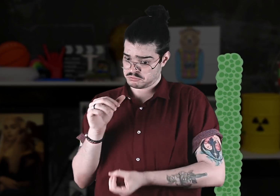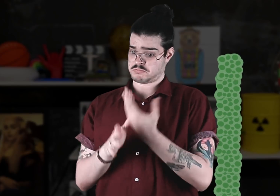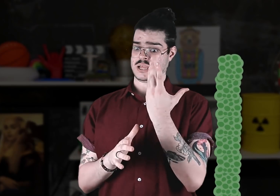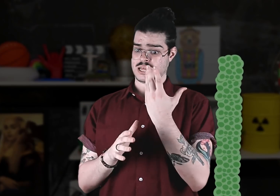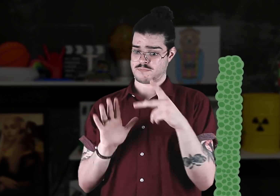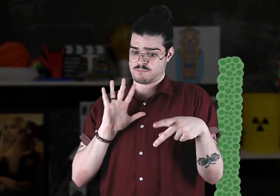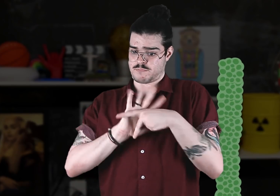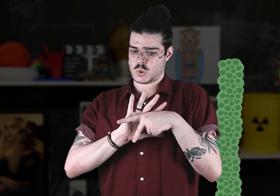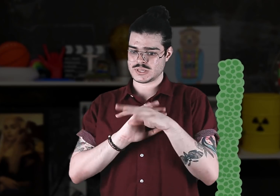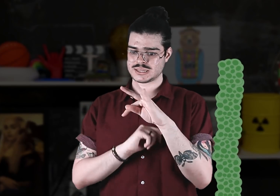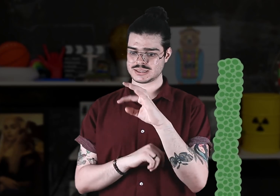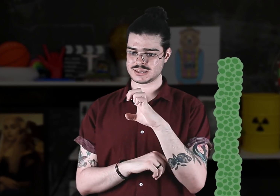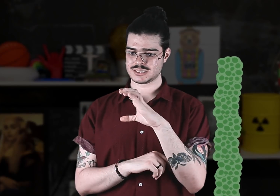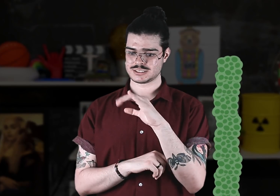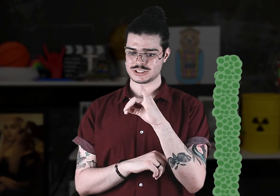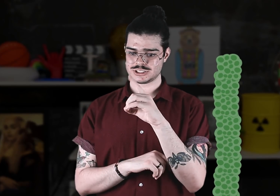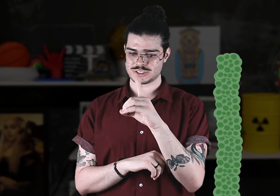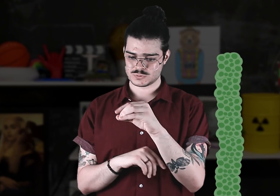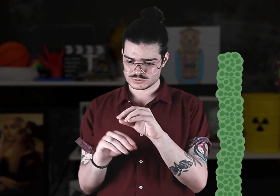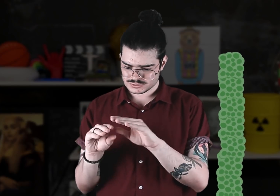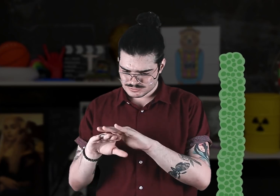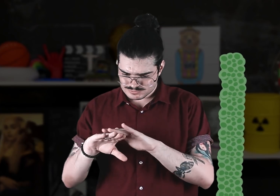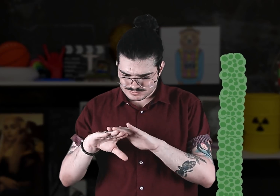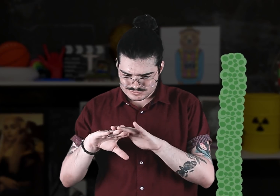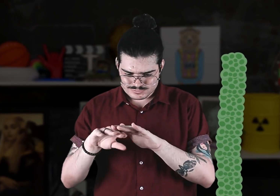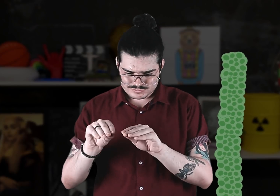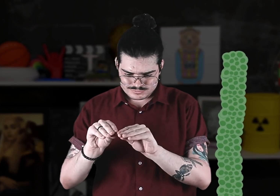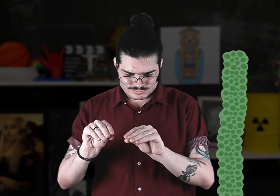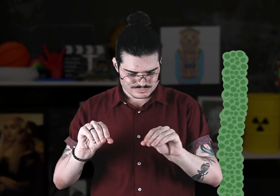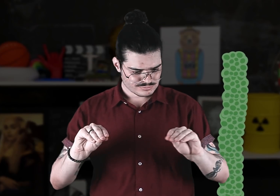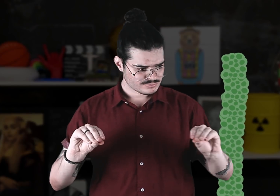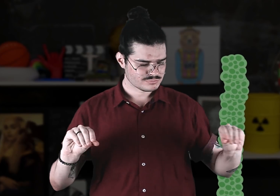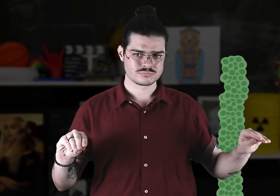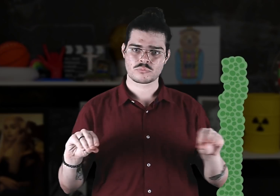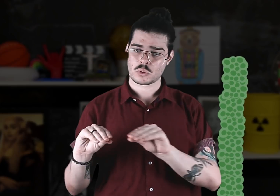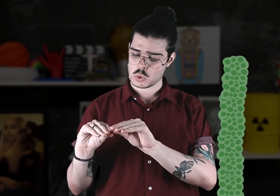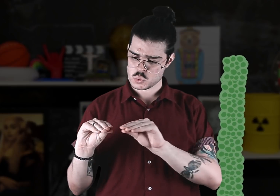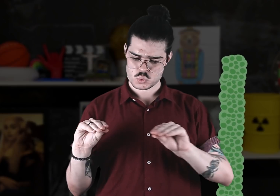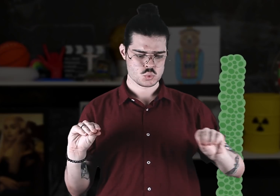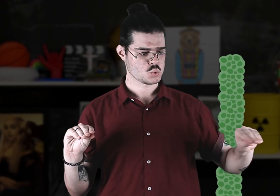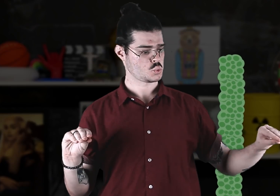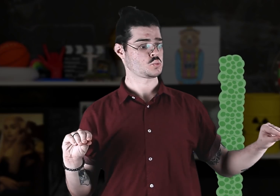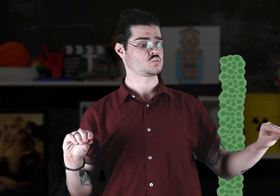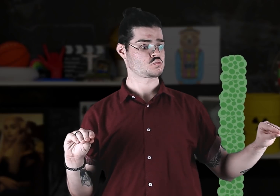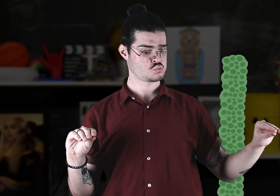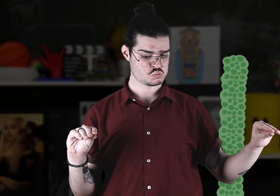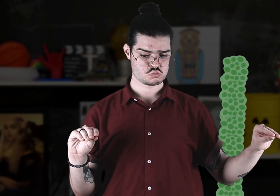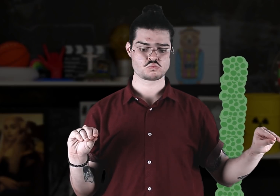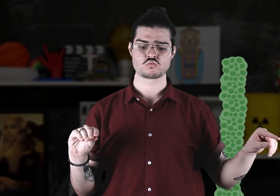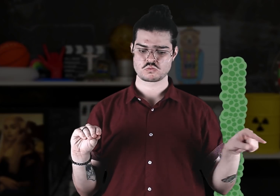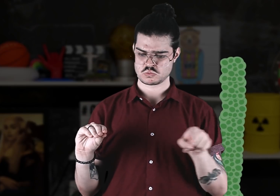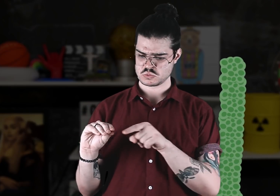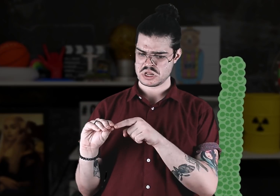formed their own multicellular tissue,